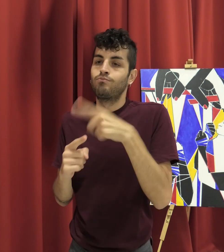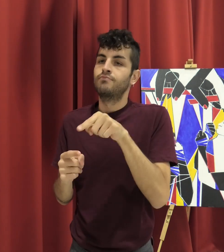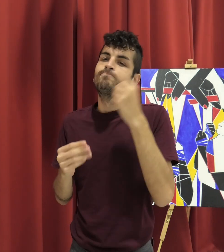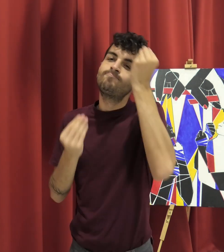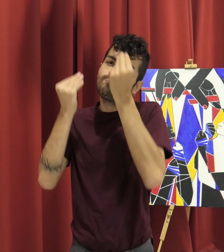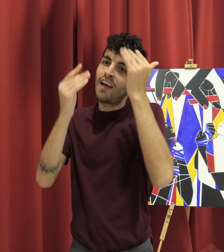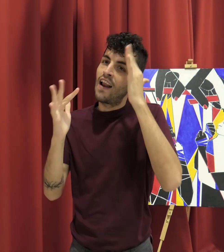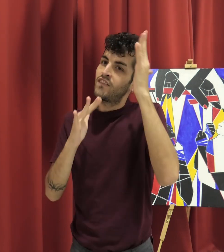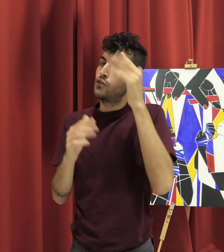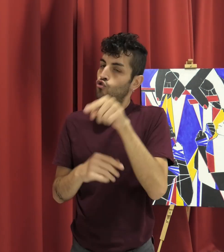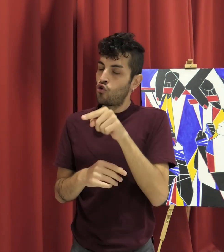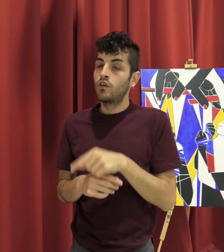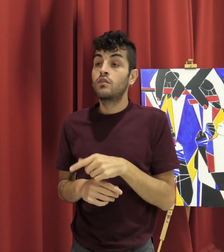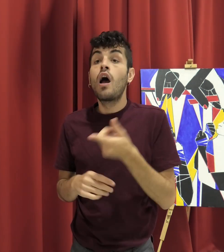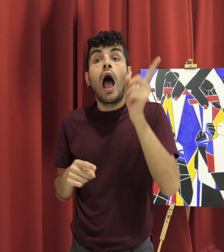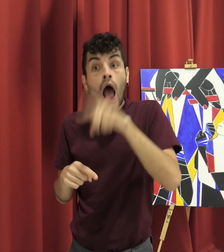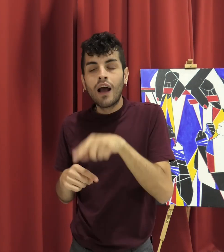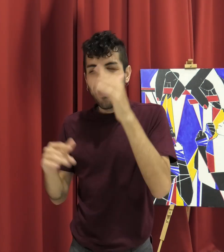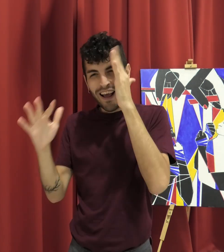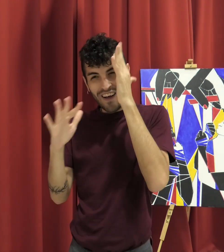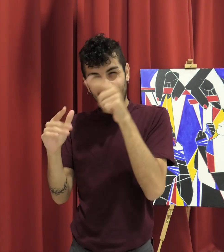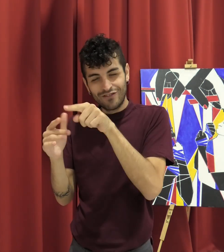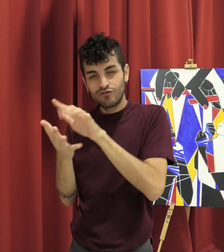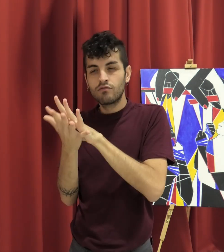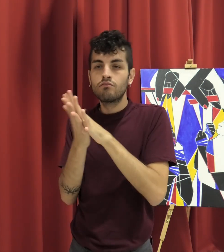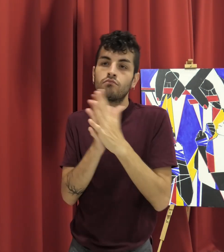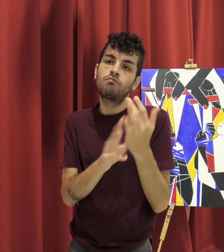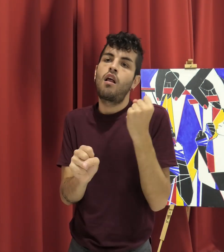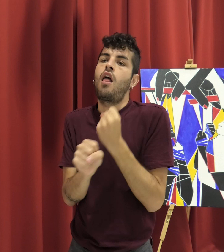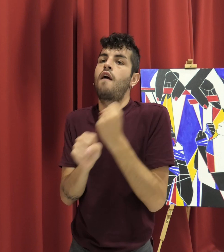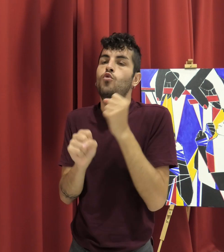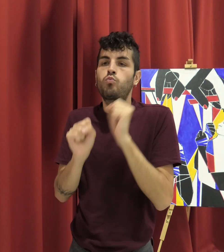It is therefore important to reflect on this as well, and these reflections